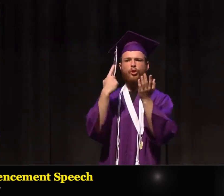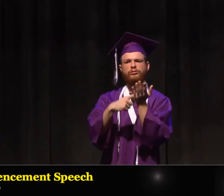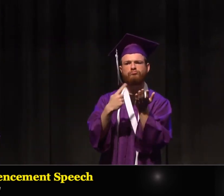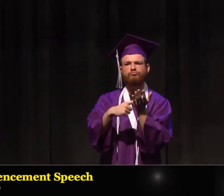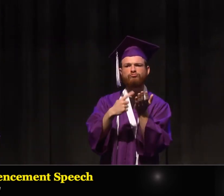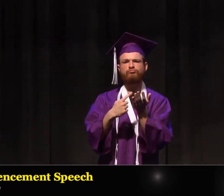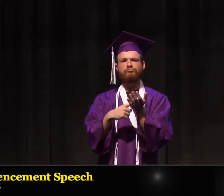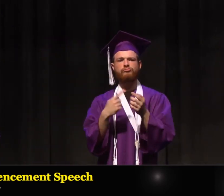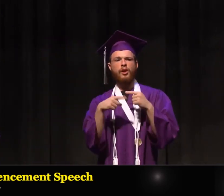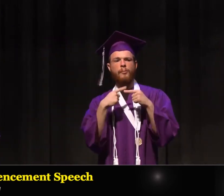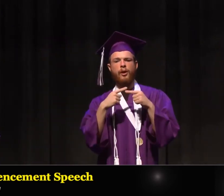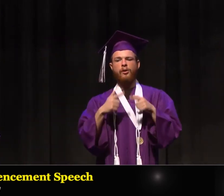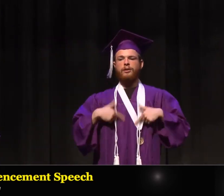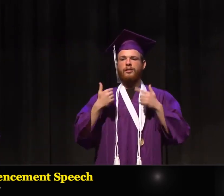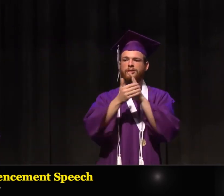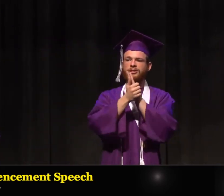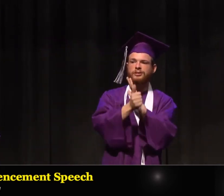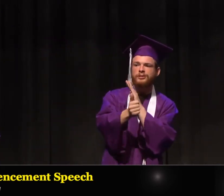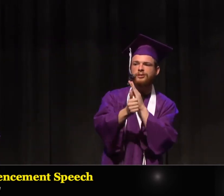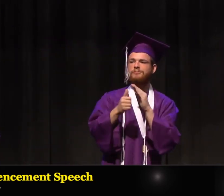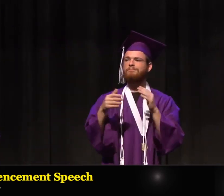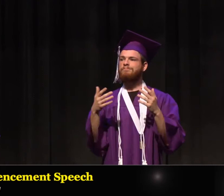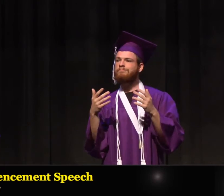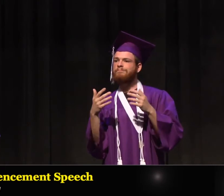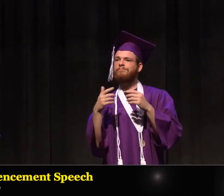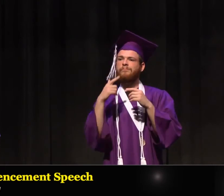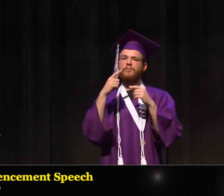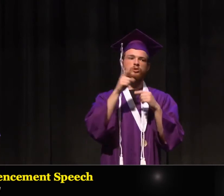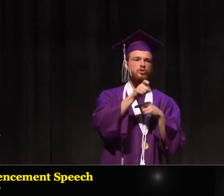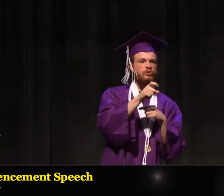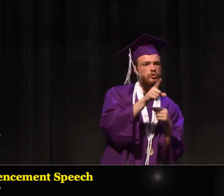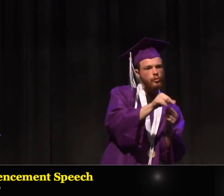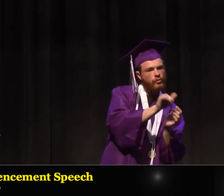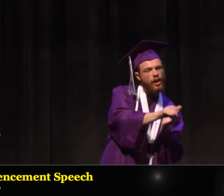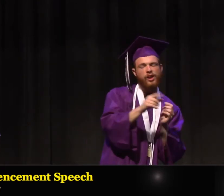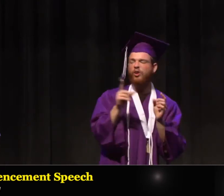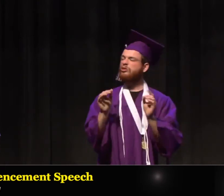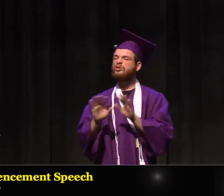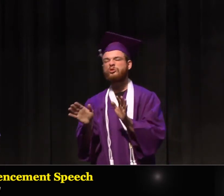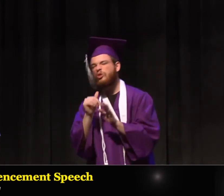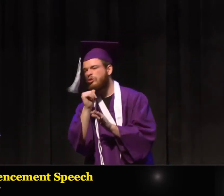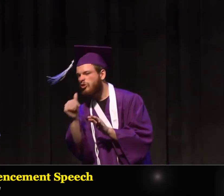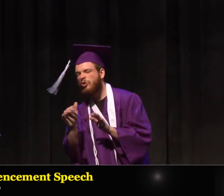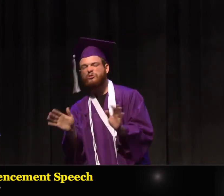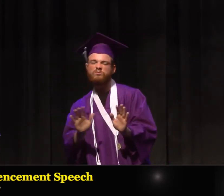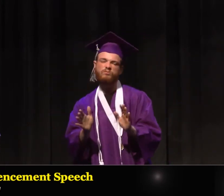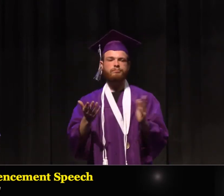I want to thank them for helping teach us life skills,